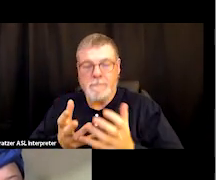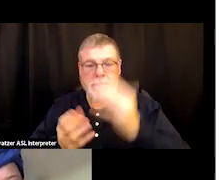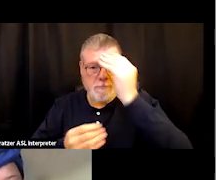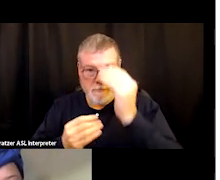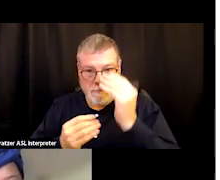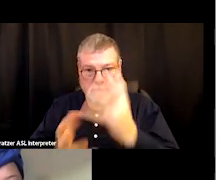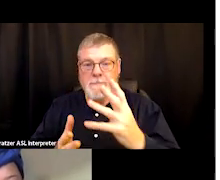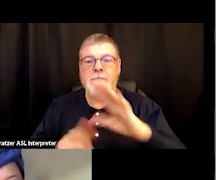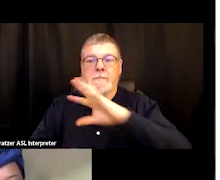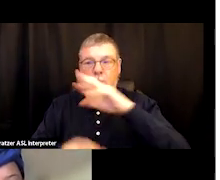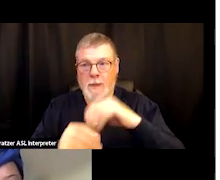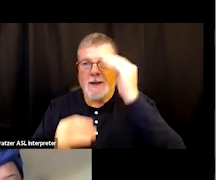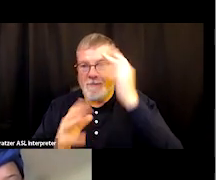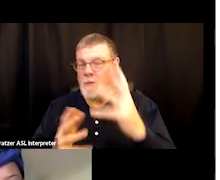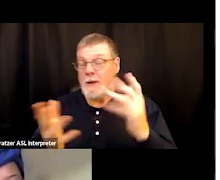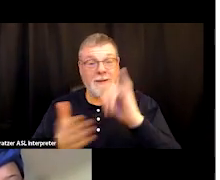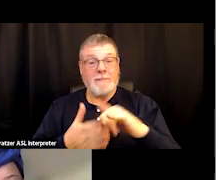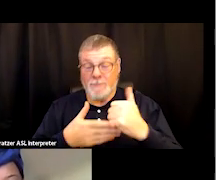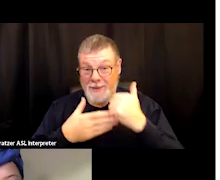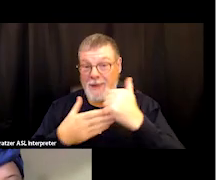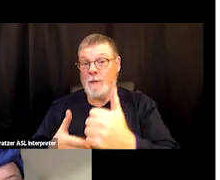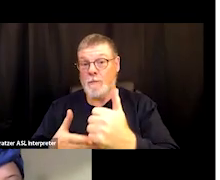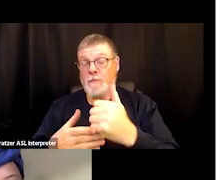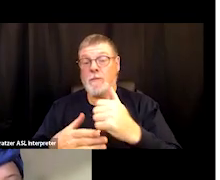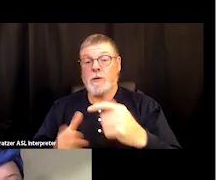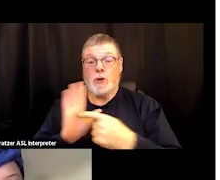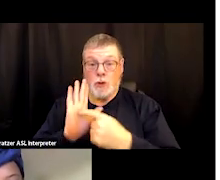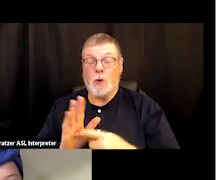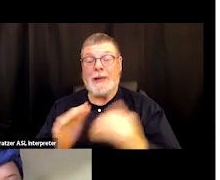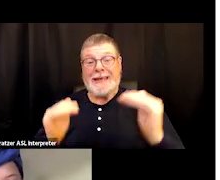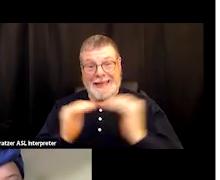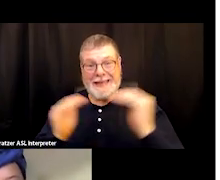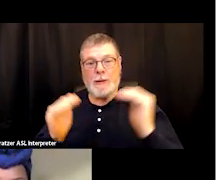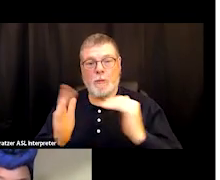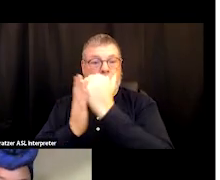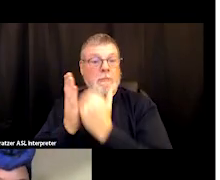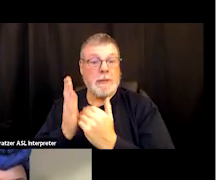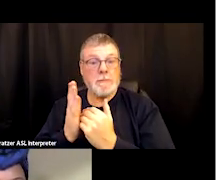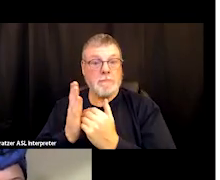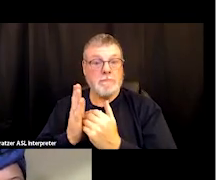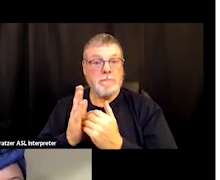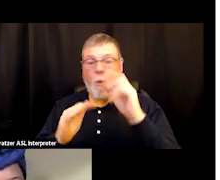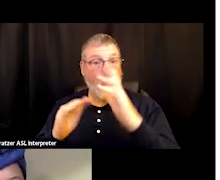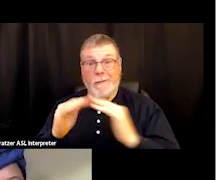containing all that information that just helps to prove that they either meet or equal one of those listings that Dazara just talked about.